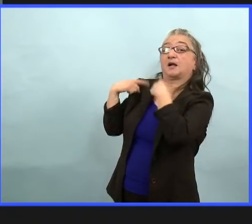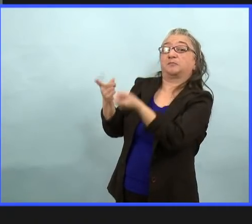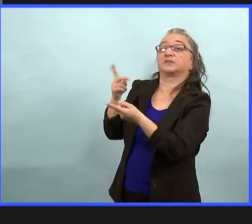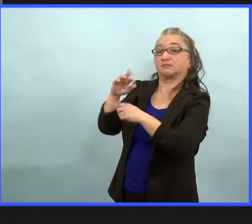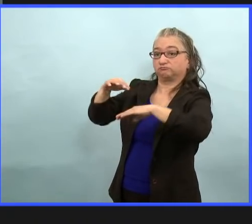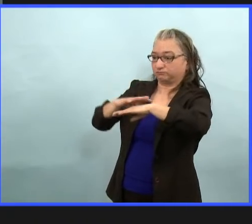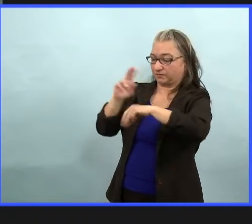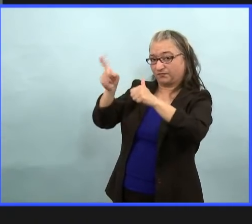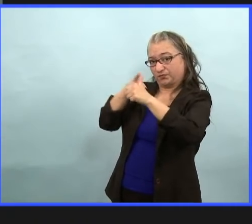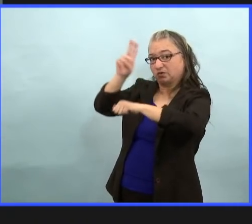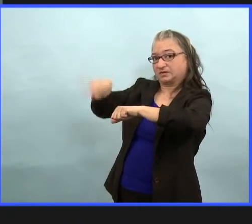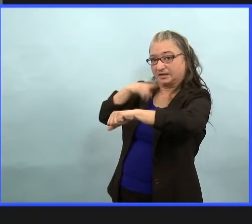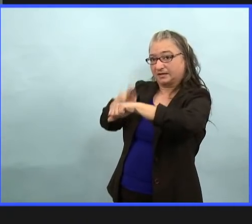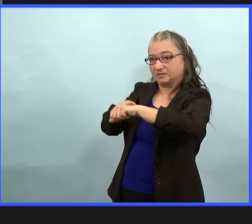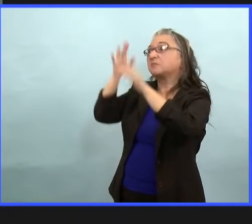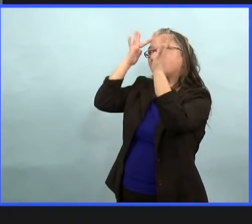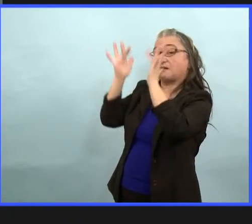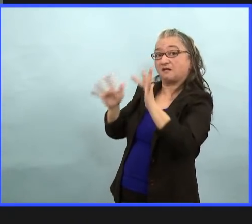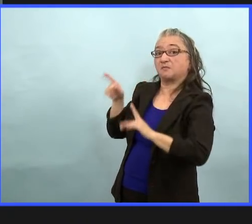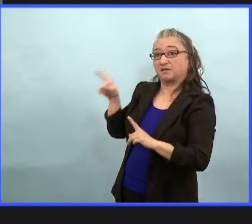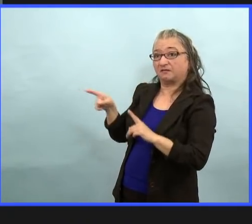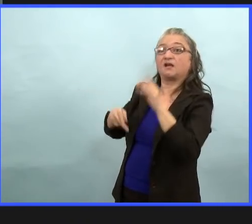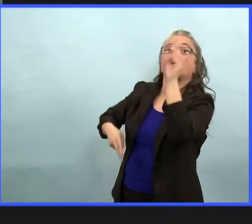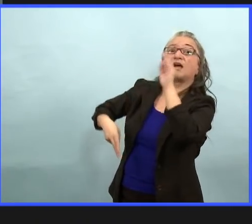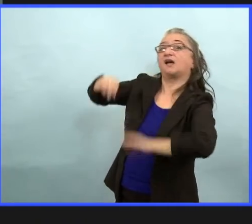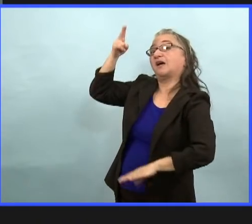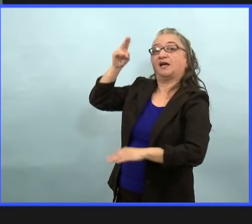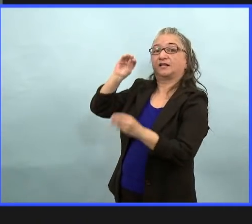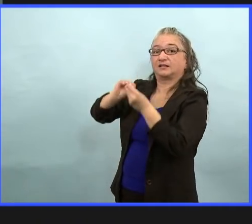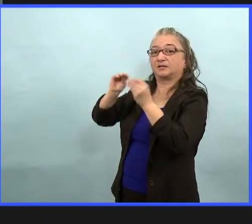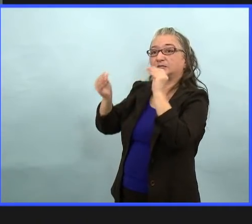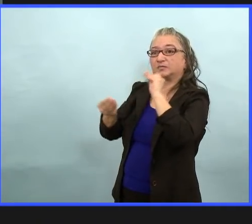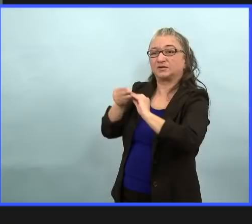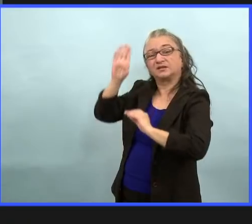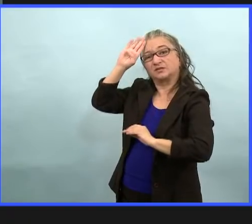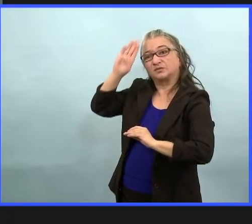quite high in the month of january and we know that omicron kind of became more prevalent in some